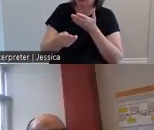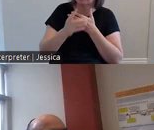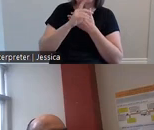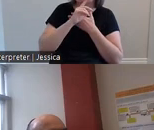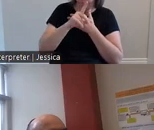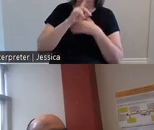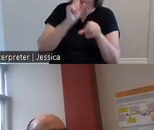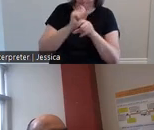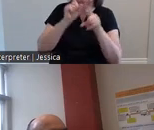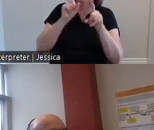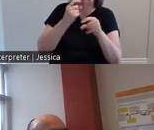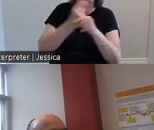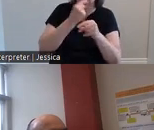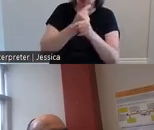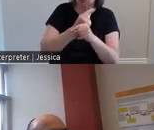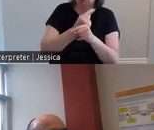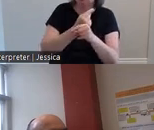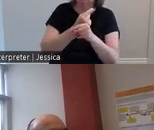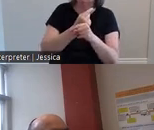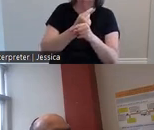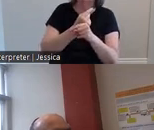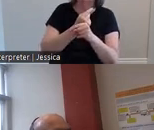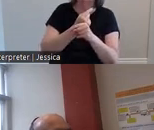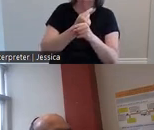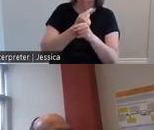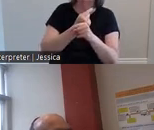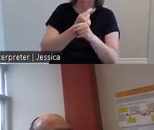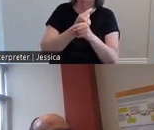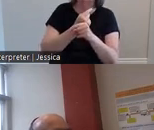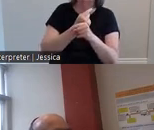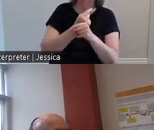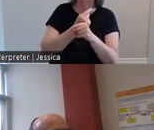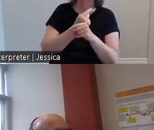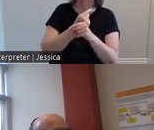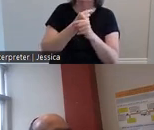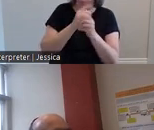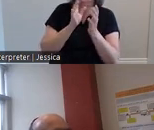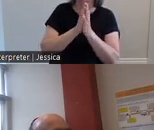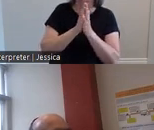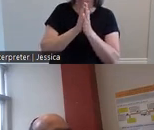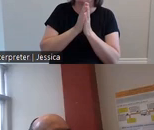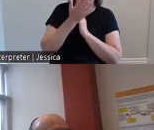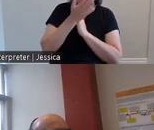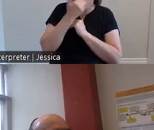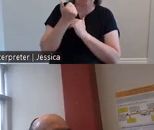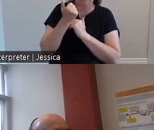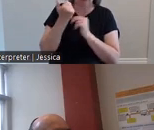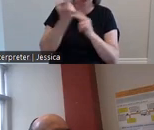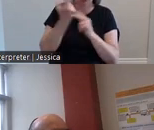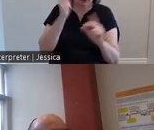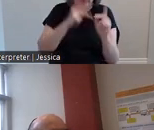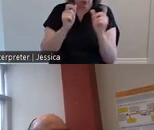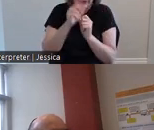Um, what I would say is, it’s, it's a best practice to use people with disabilities to do testing,